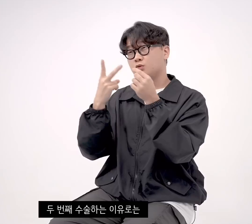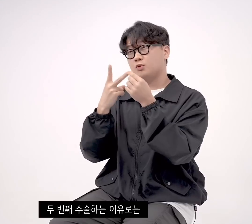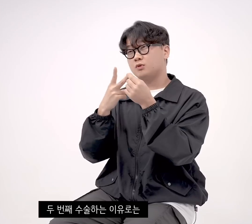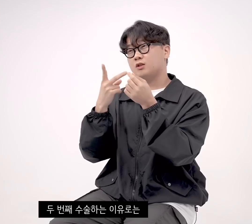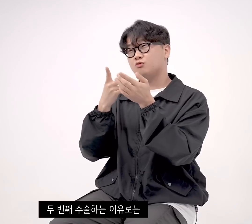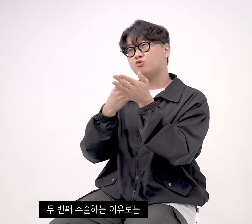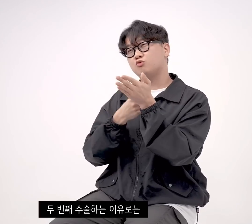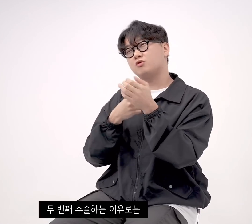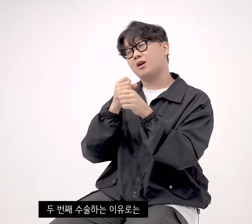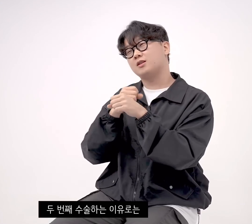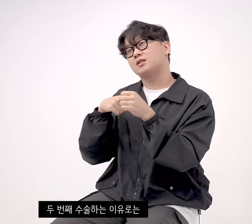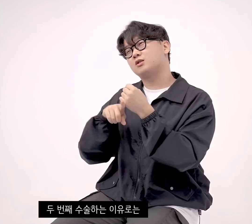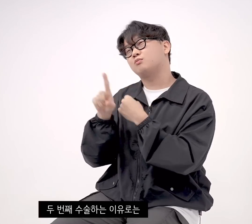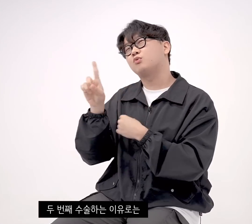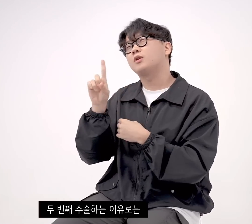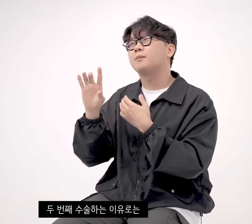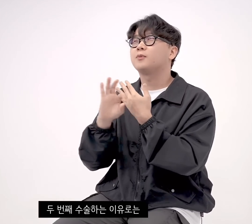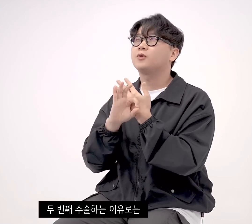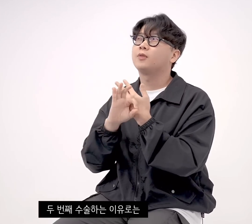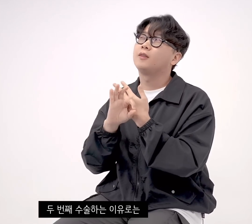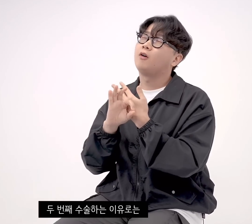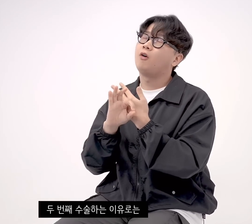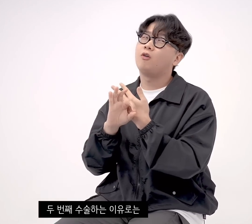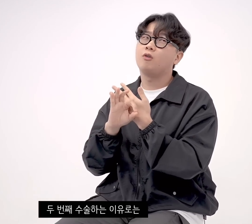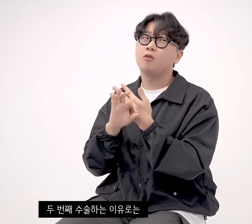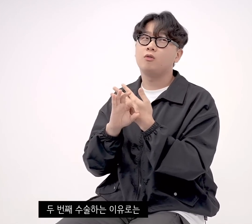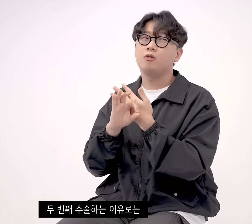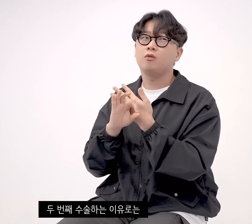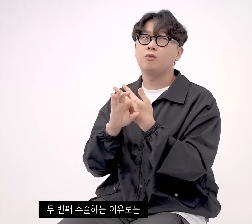The reason for the second surgery was that